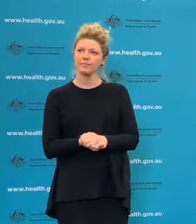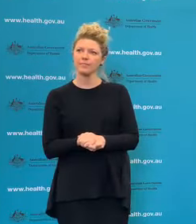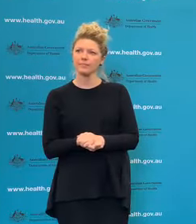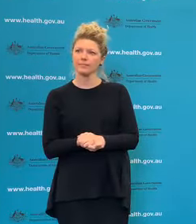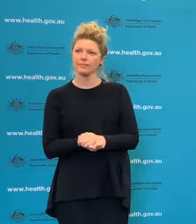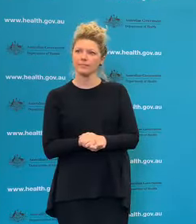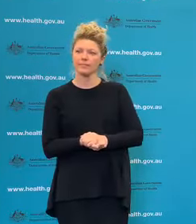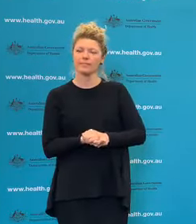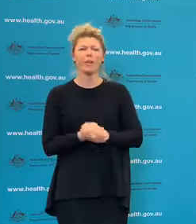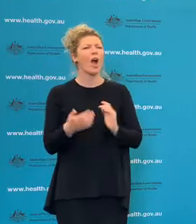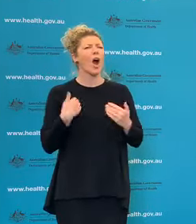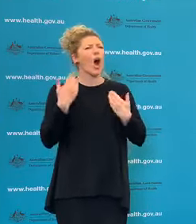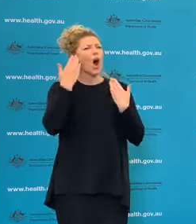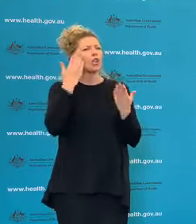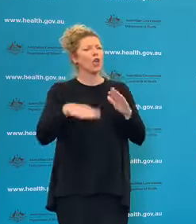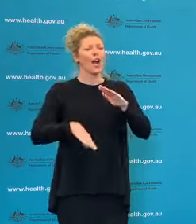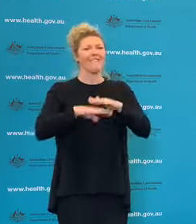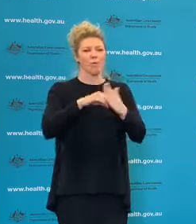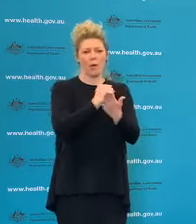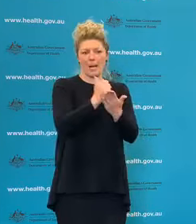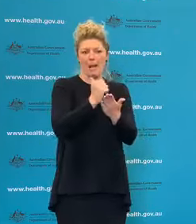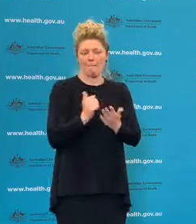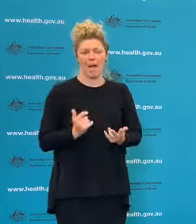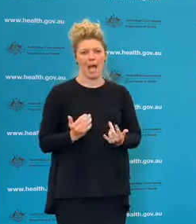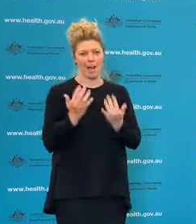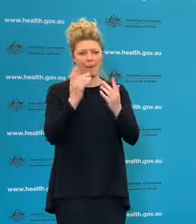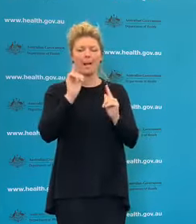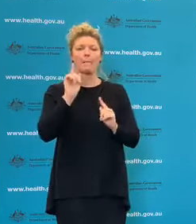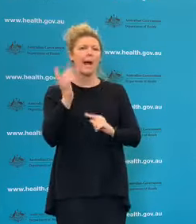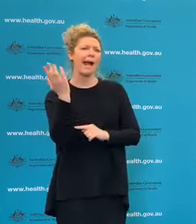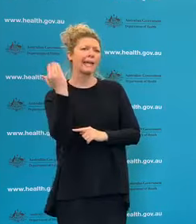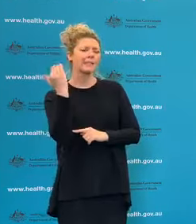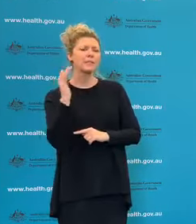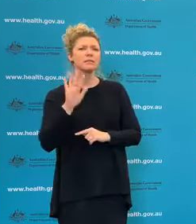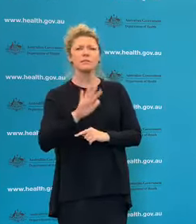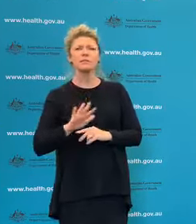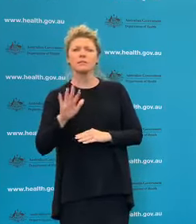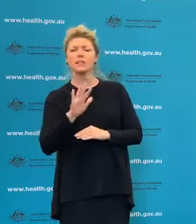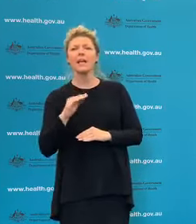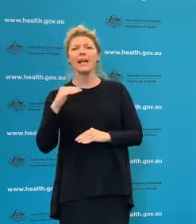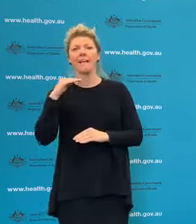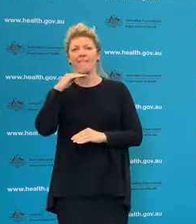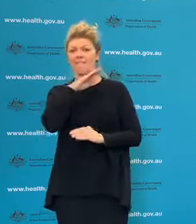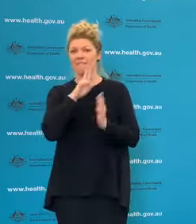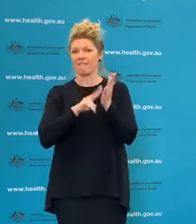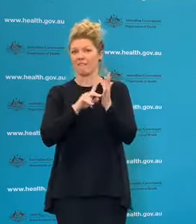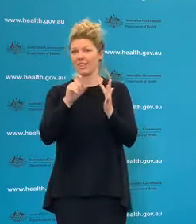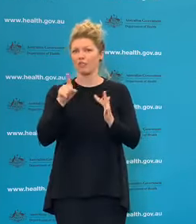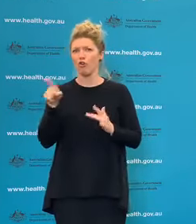numbers in front of me, but I know it was quite recently about, a quarter of Victoria's cases were made up of